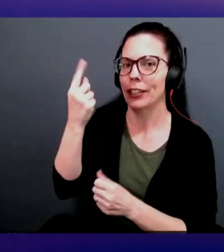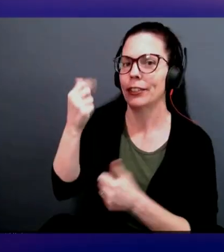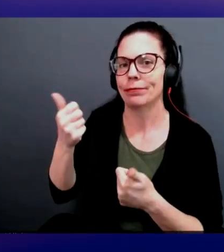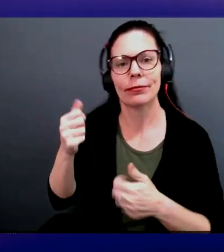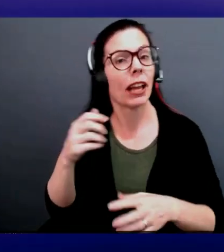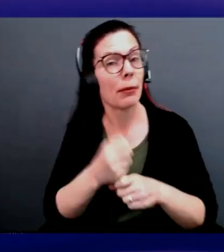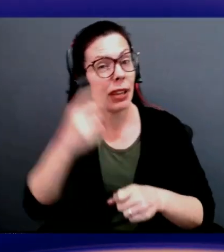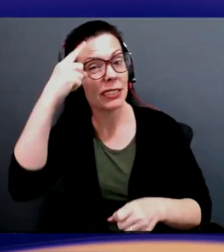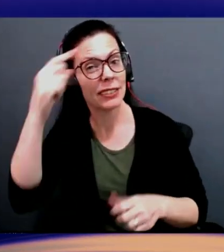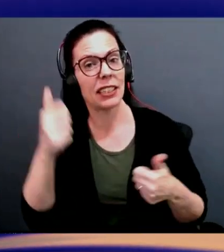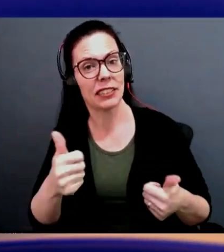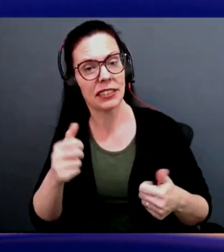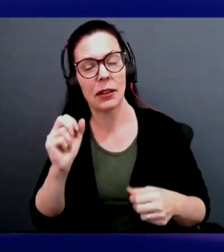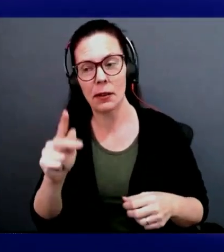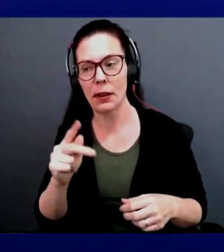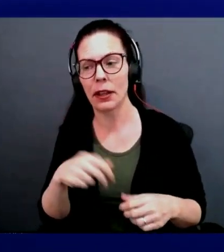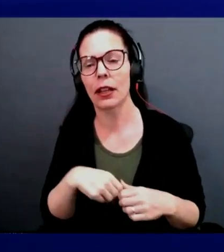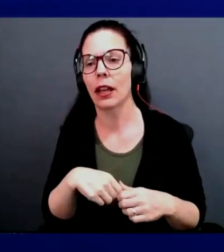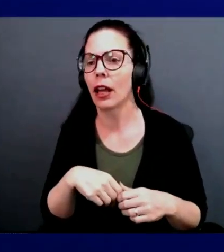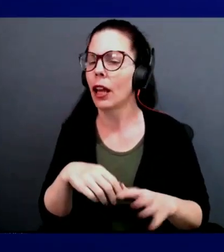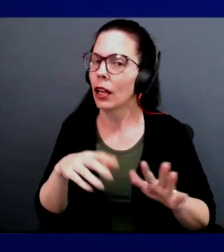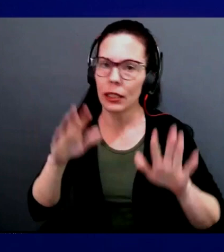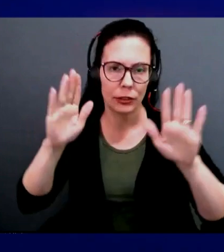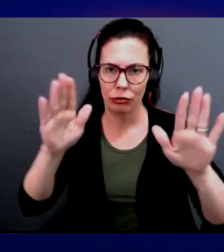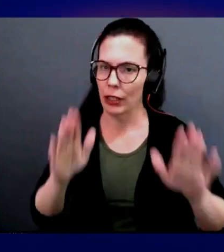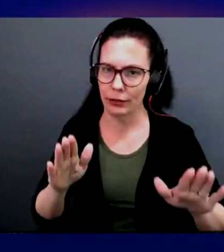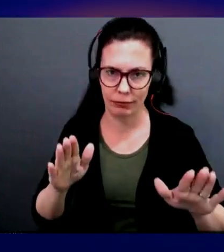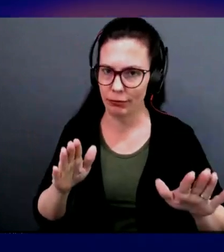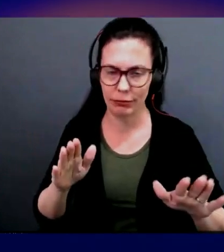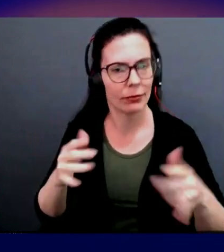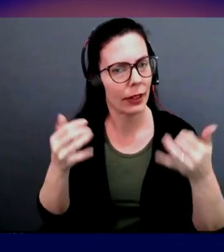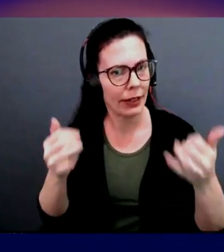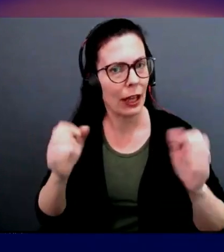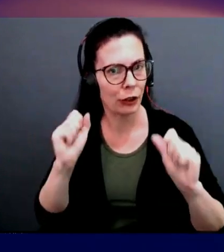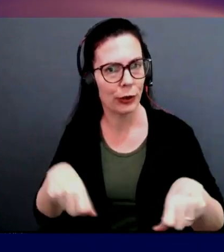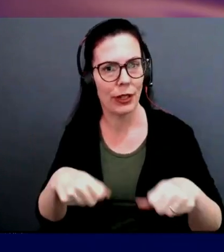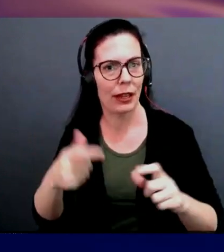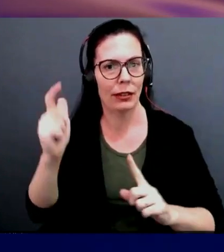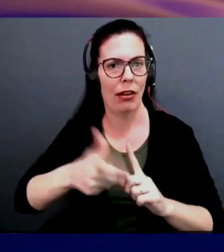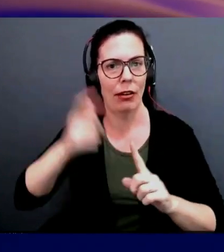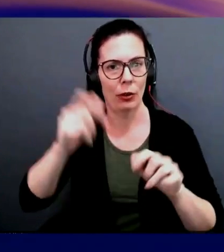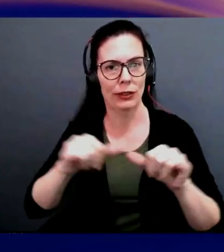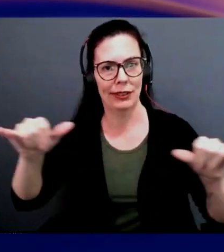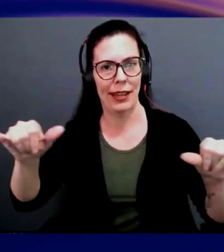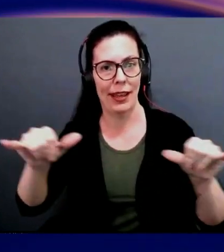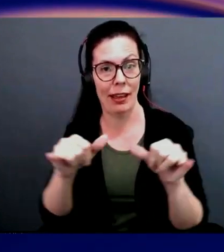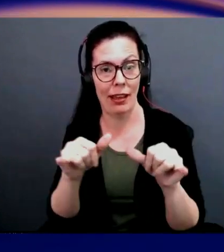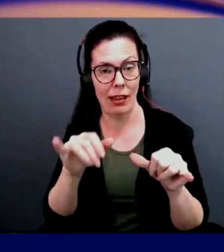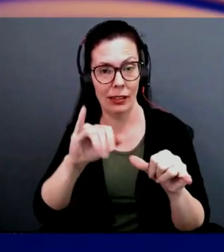And look, it's great. You can now auto scale these jobs. These jobs are are running in your cluster.